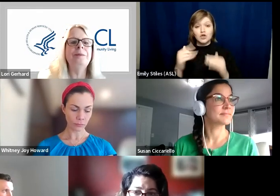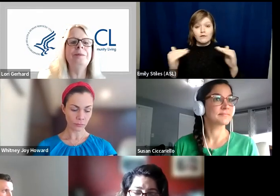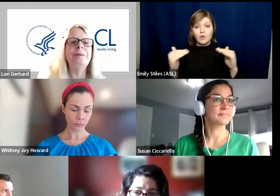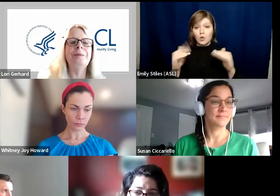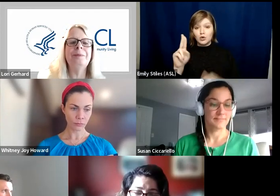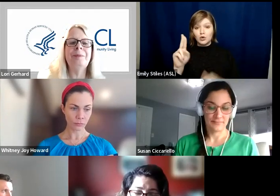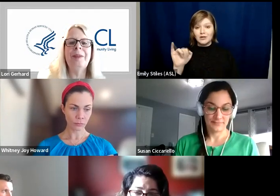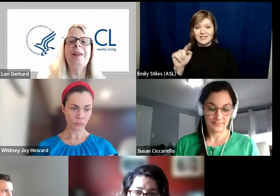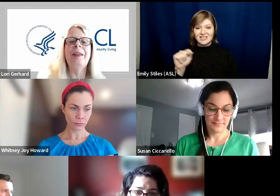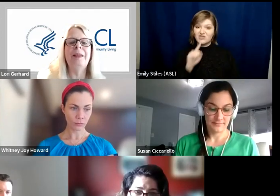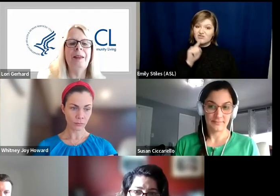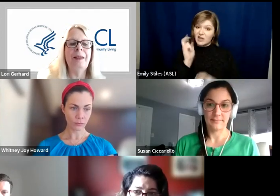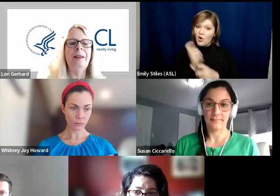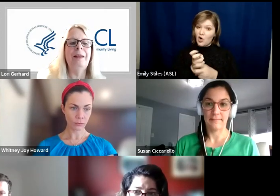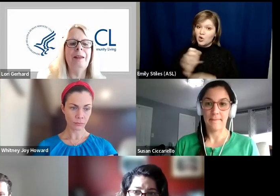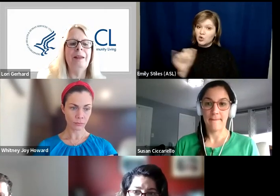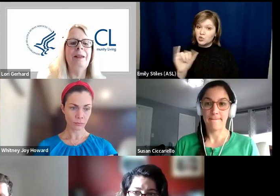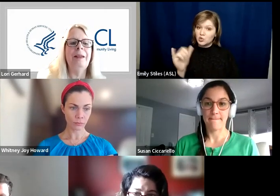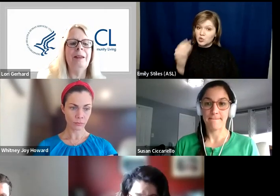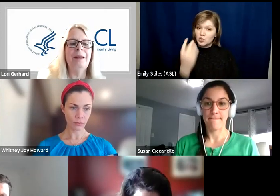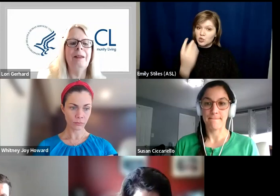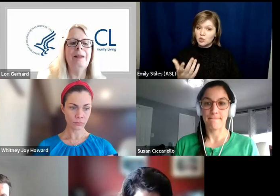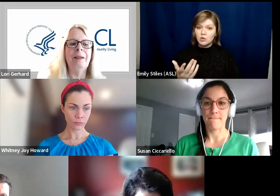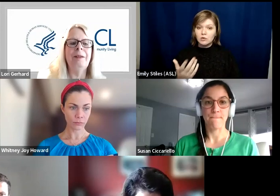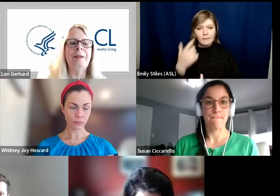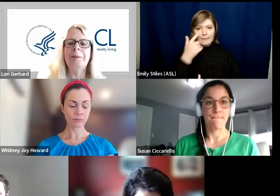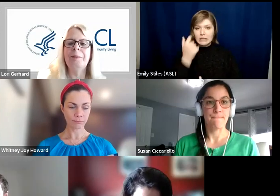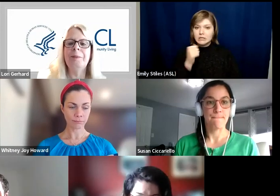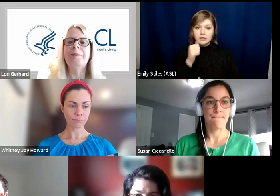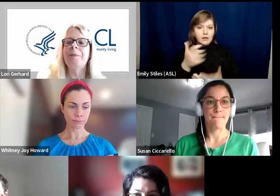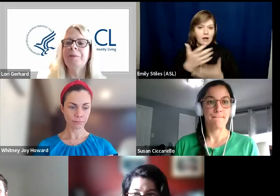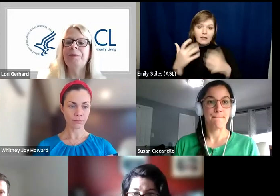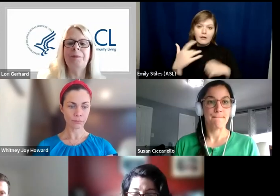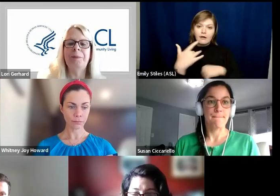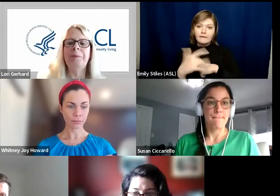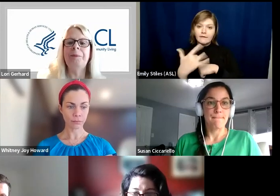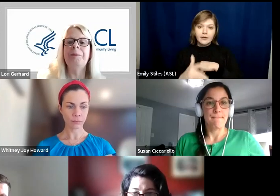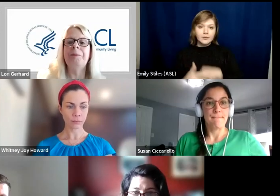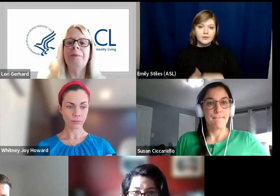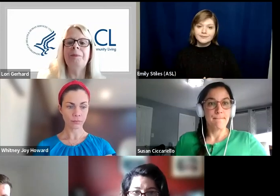homeless or become homeless again if you were prior to that. We approach the Department of Housing and community development.